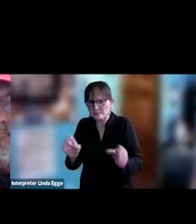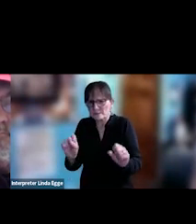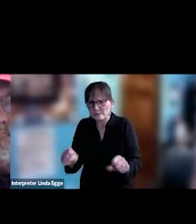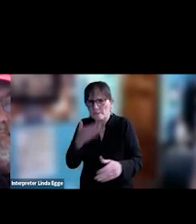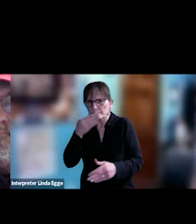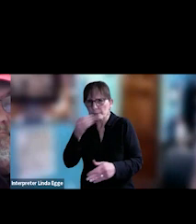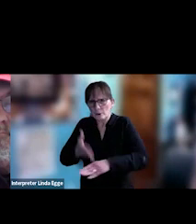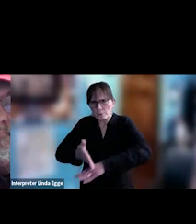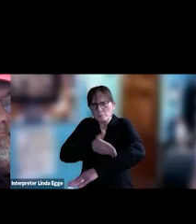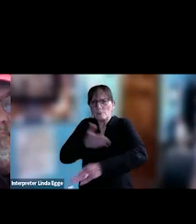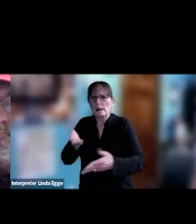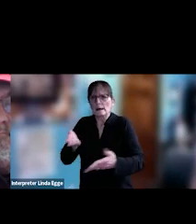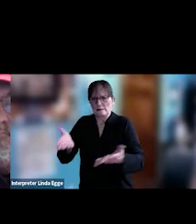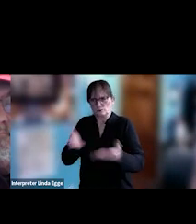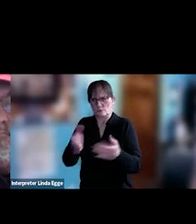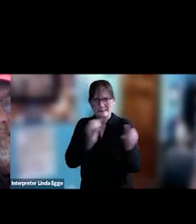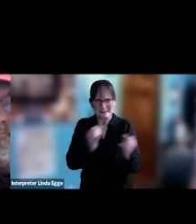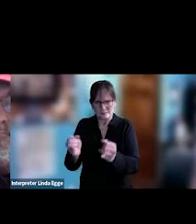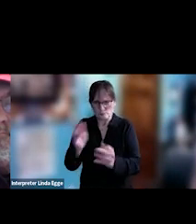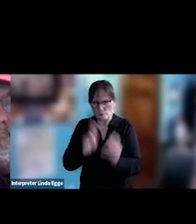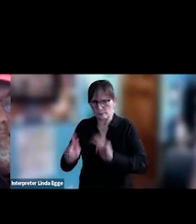in serving individuals who are in the shelters.